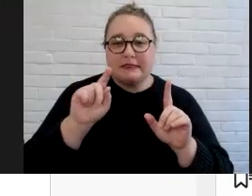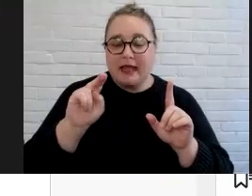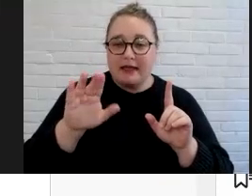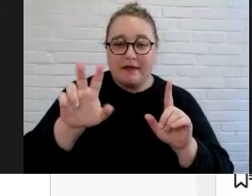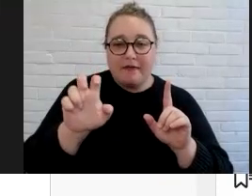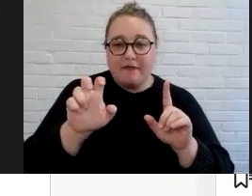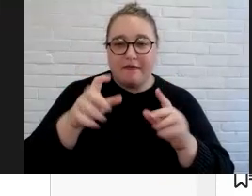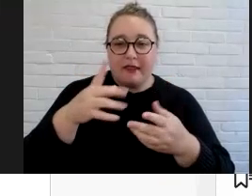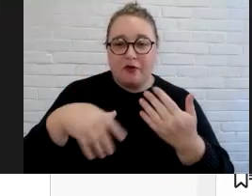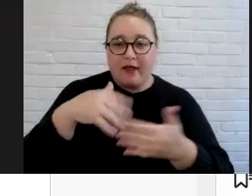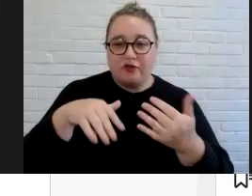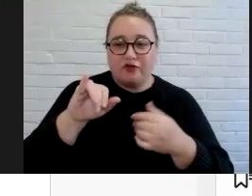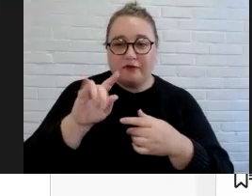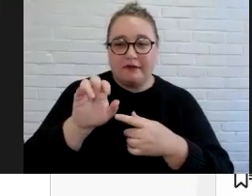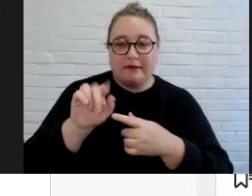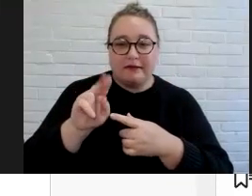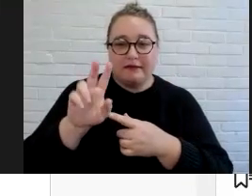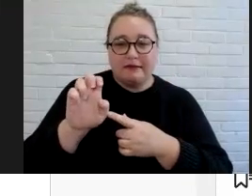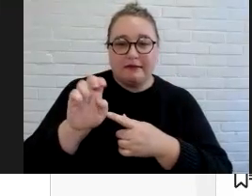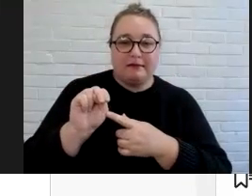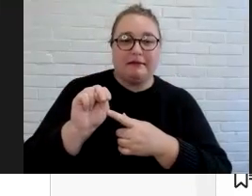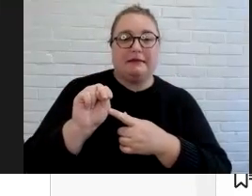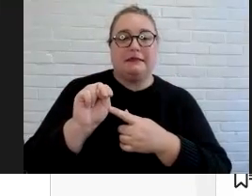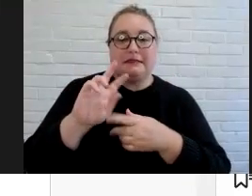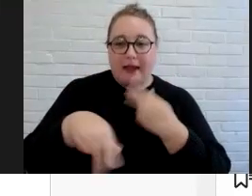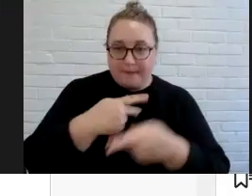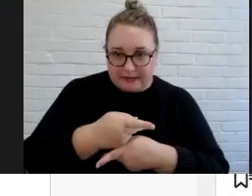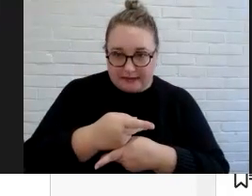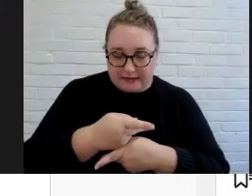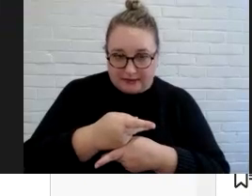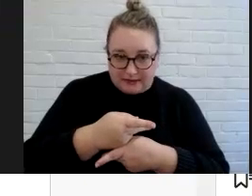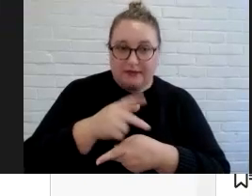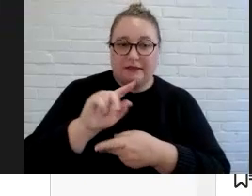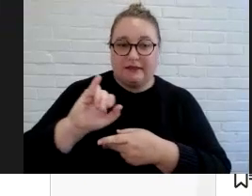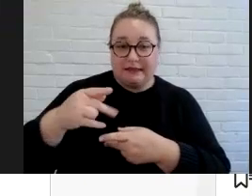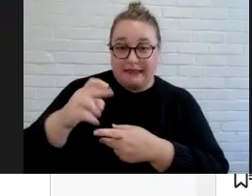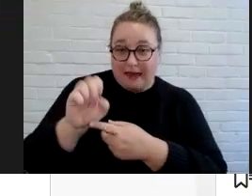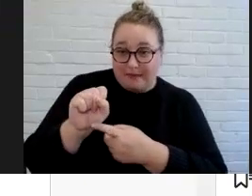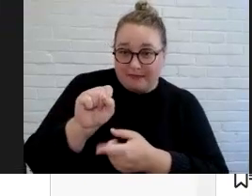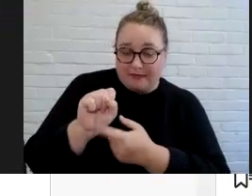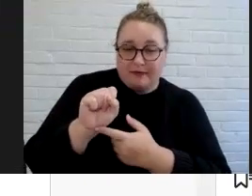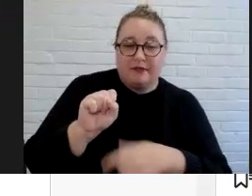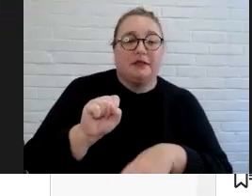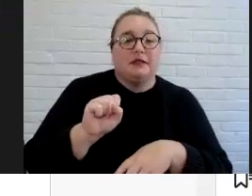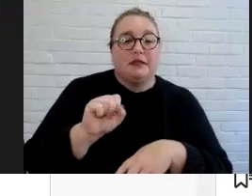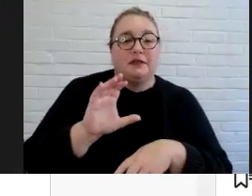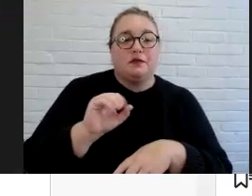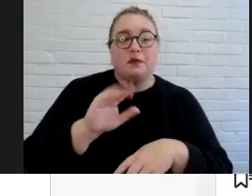So, just want to talk about, you know, what this means. So these are the types